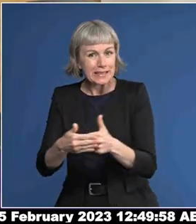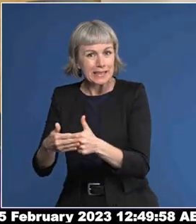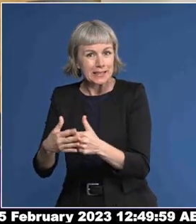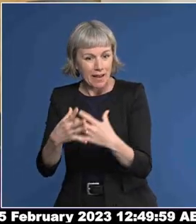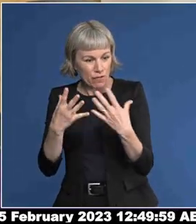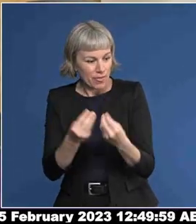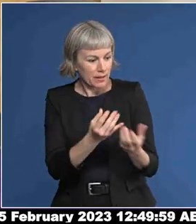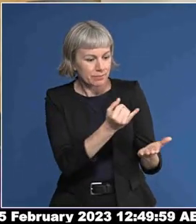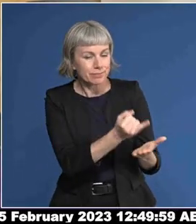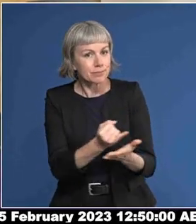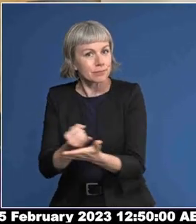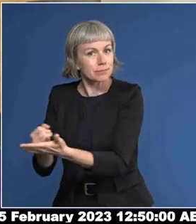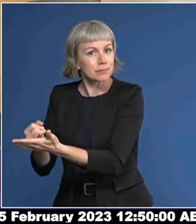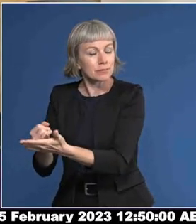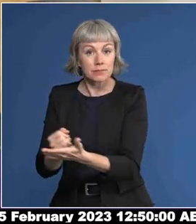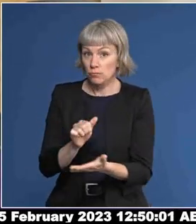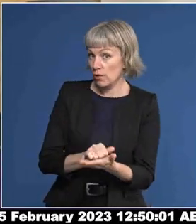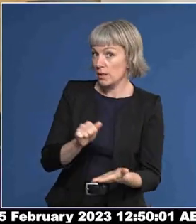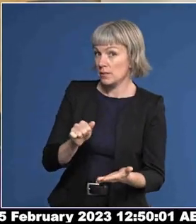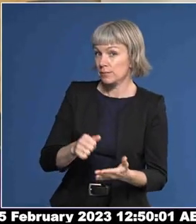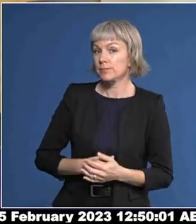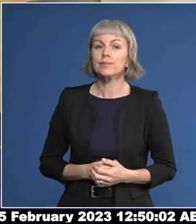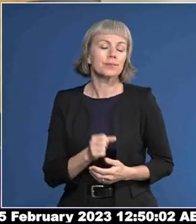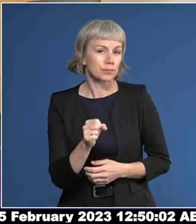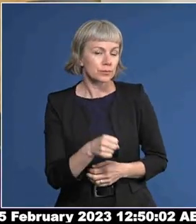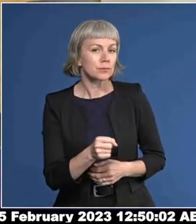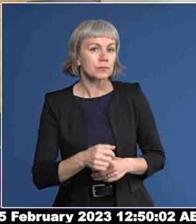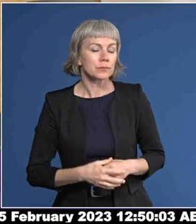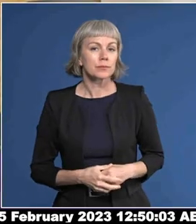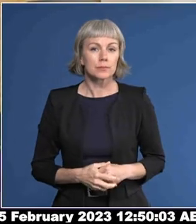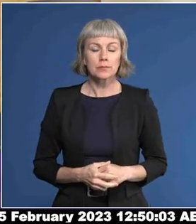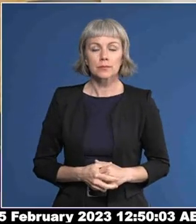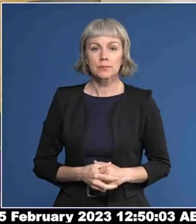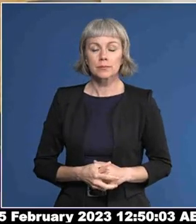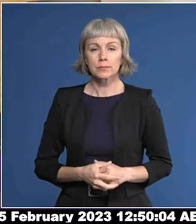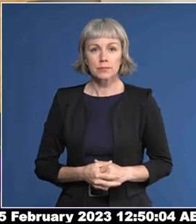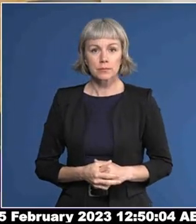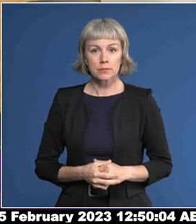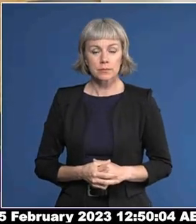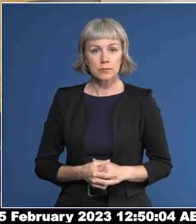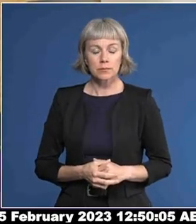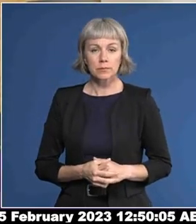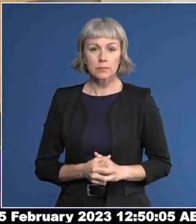matters? Is that right? That's right. MS EASTMAN: To what extent do you think it will take - or how